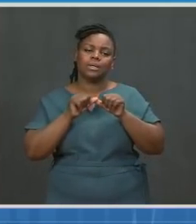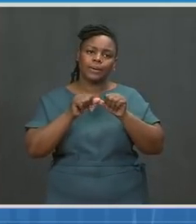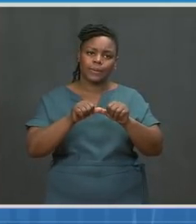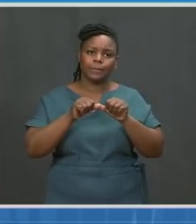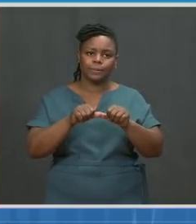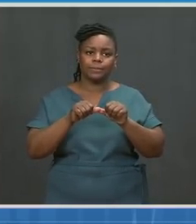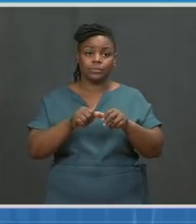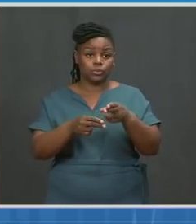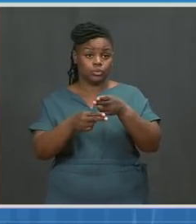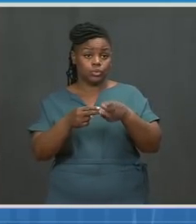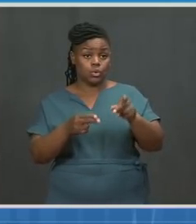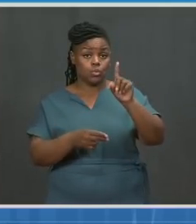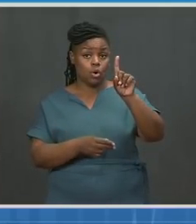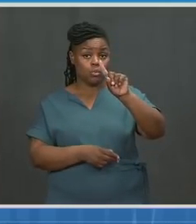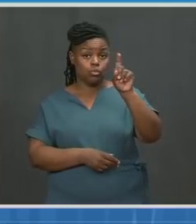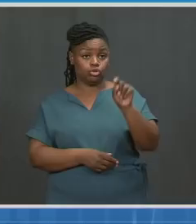Let's go to Erin Billups at Spectrum News.